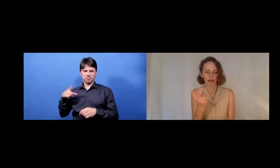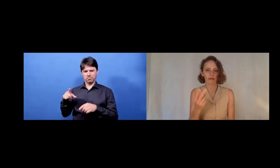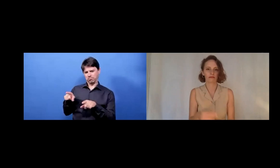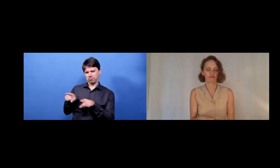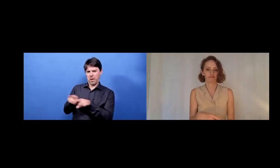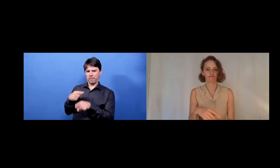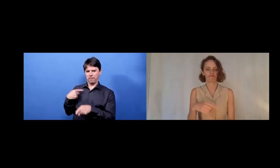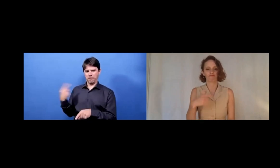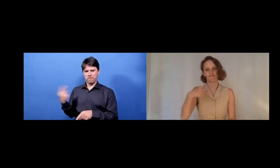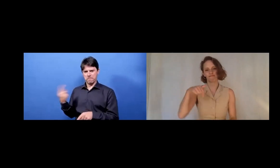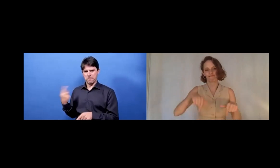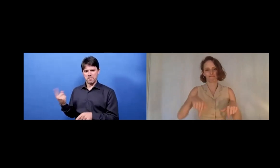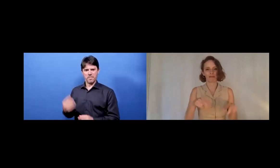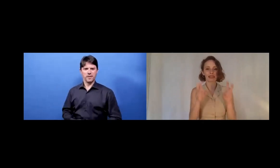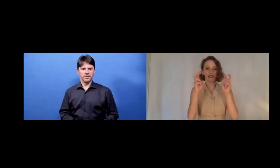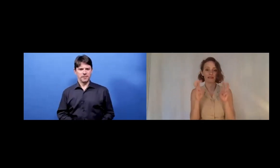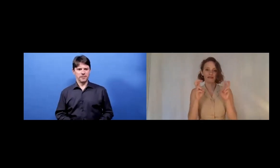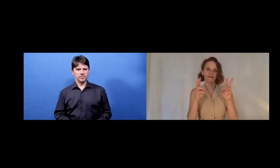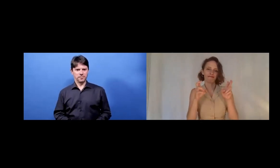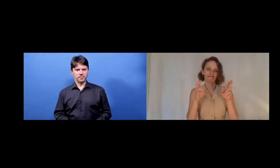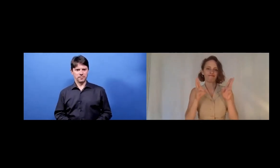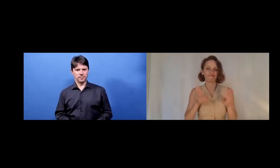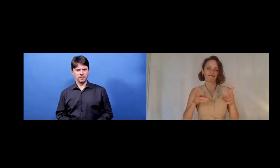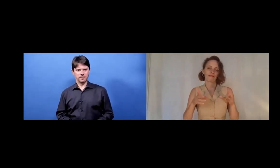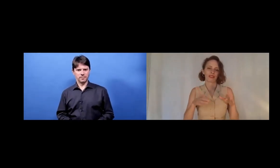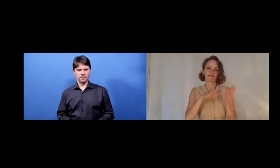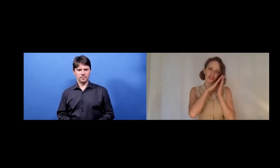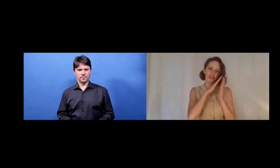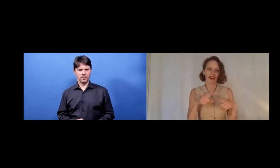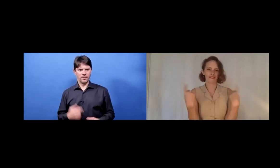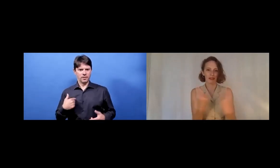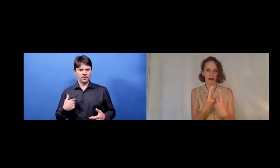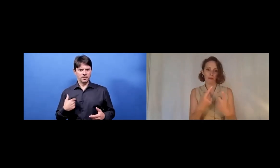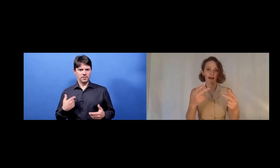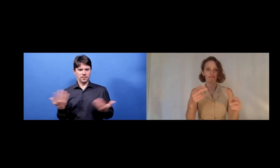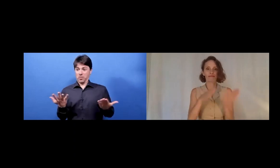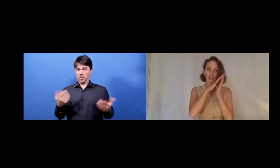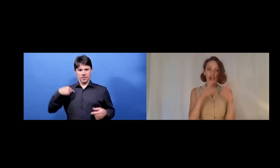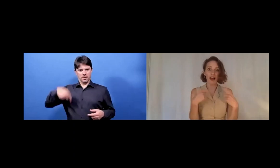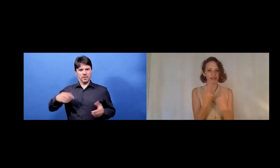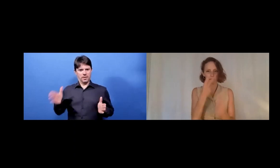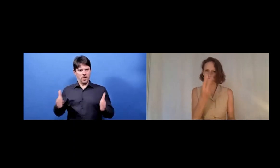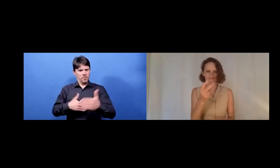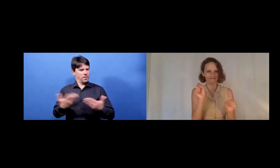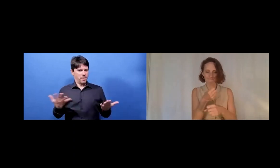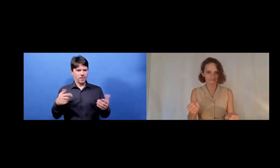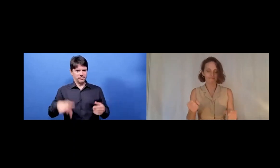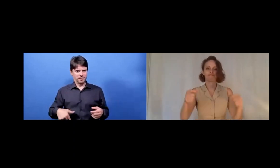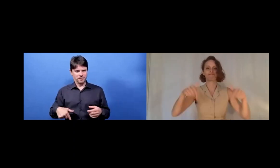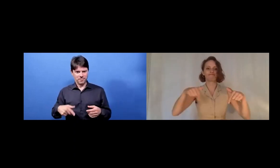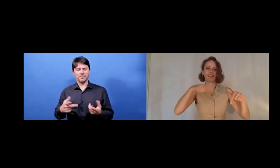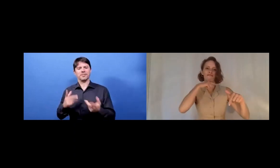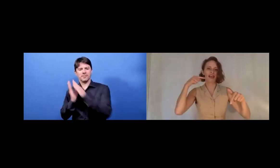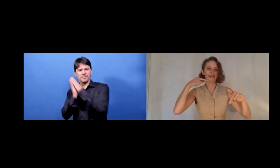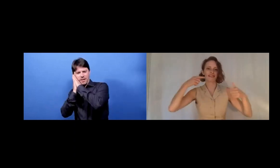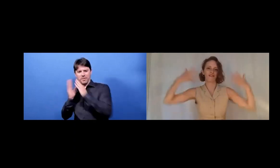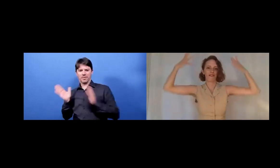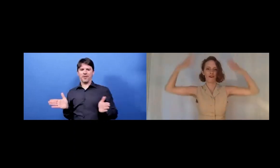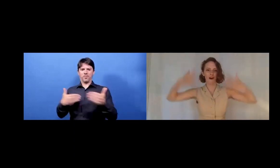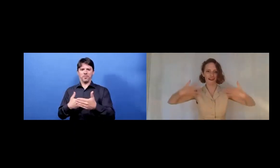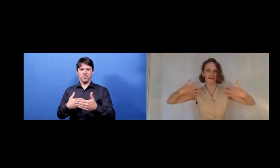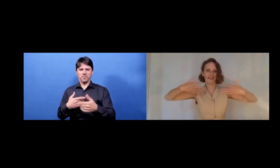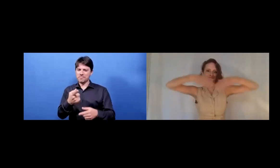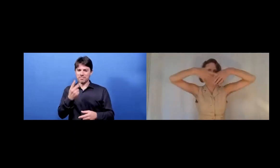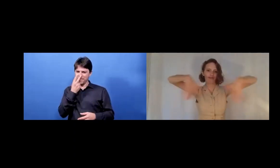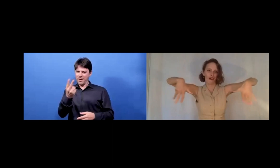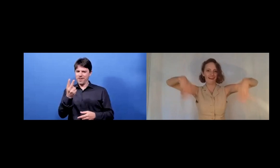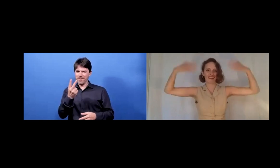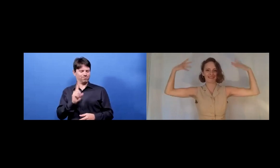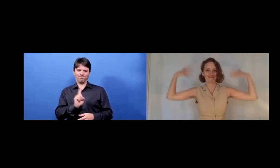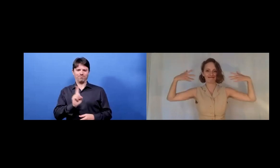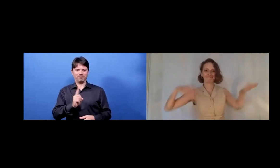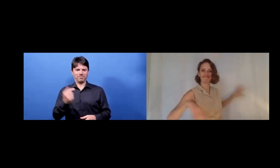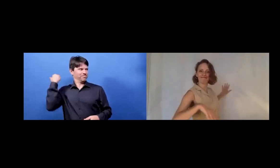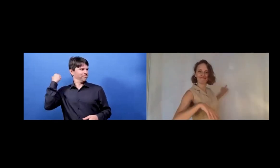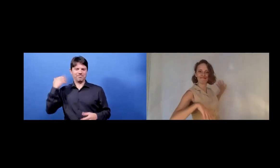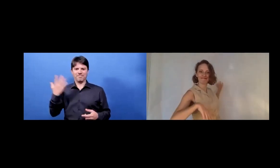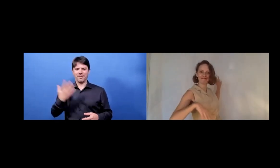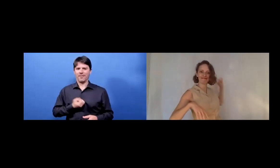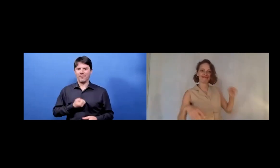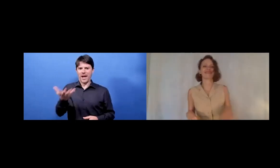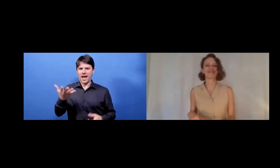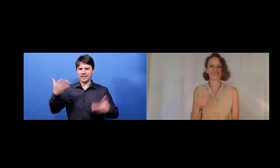And I am sitting in my sleeping room right now, but you can't really see it because I have a white curtain right behind me.